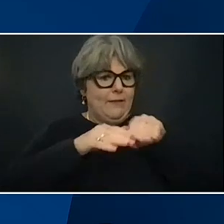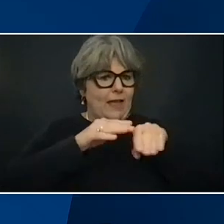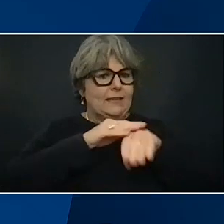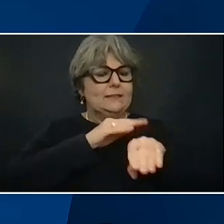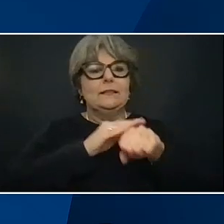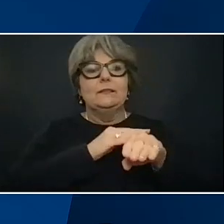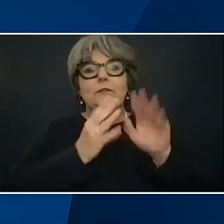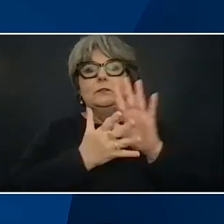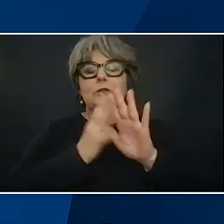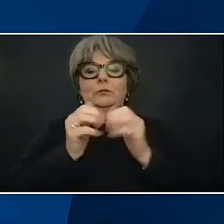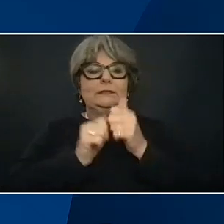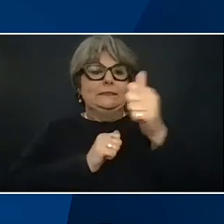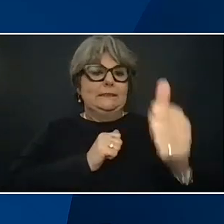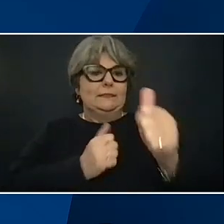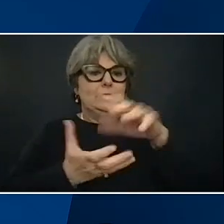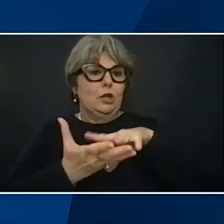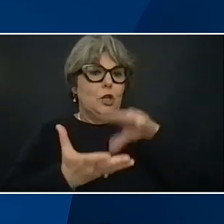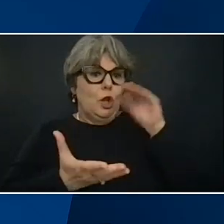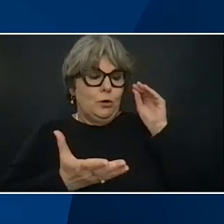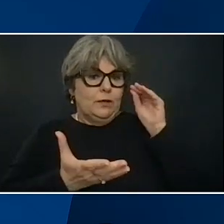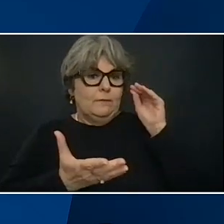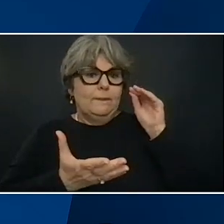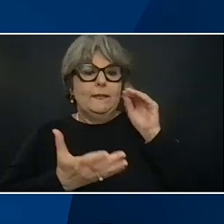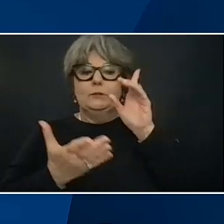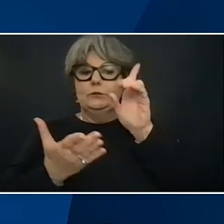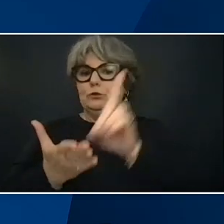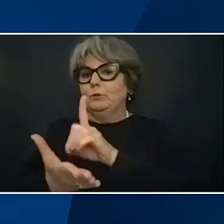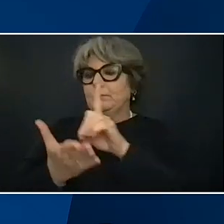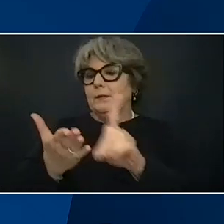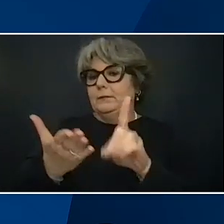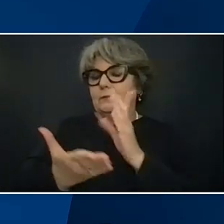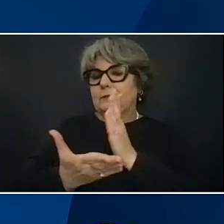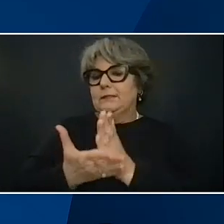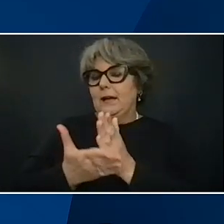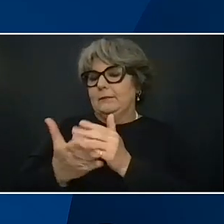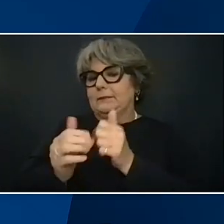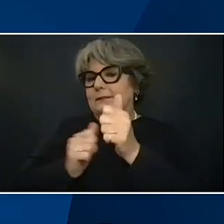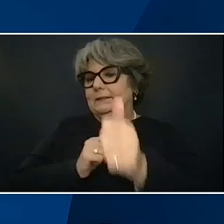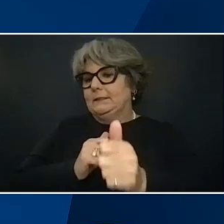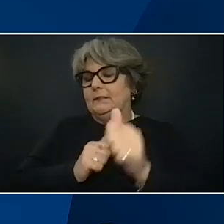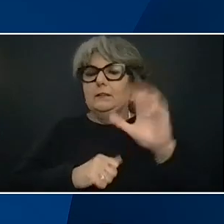It's frankly discriminatory to eliminate distance education for cosmetology, a